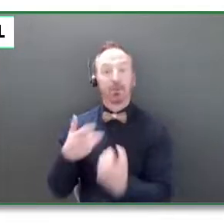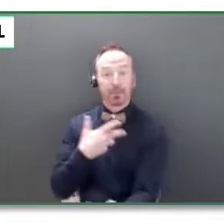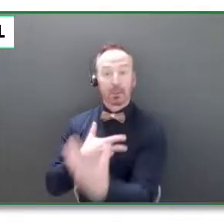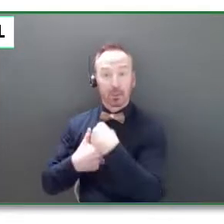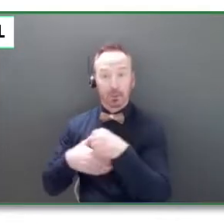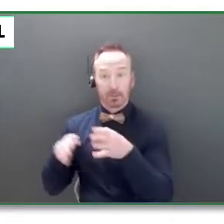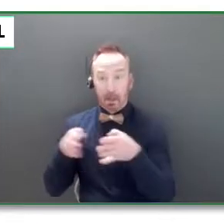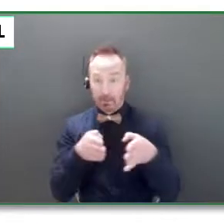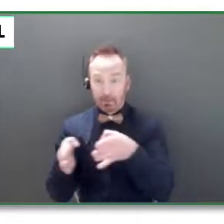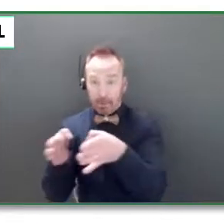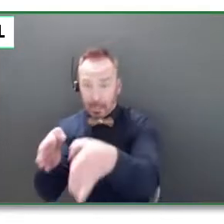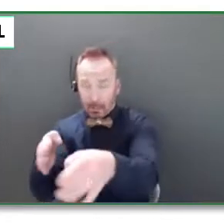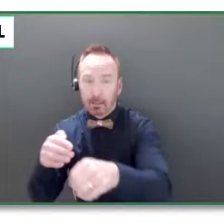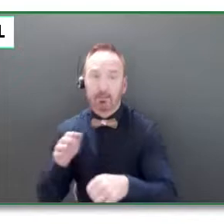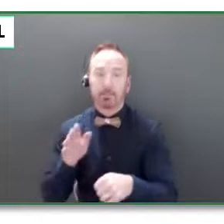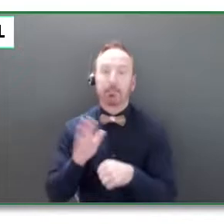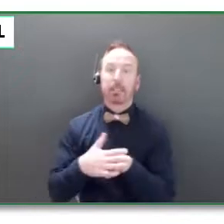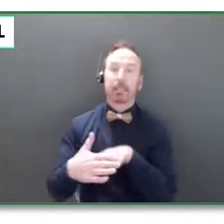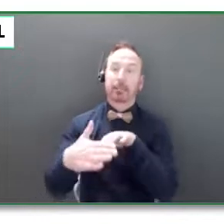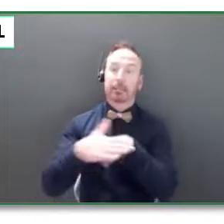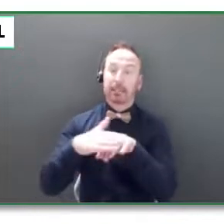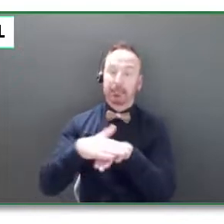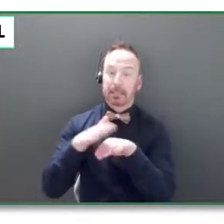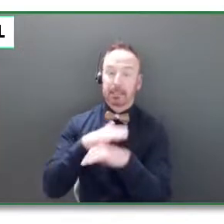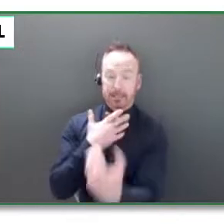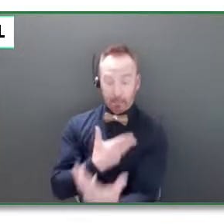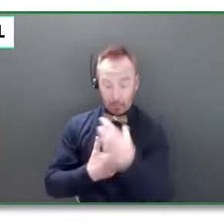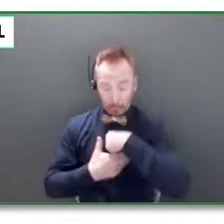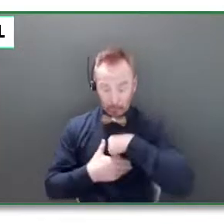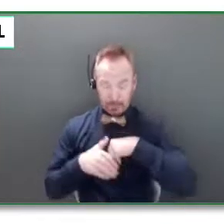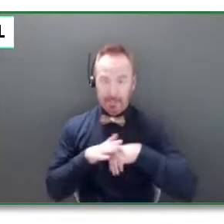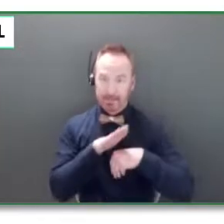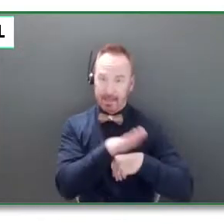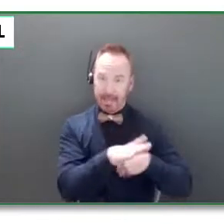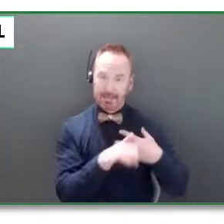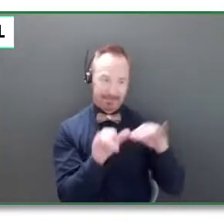integrating accessibility into an existing network to allow for meaningful